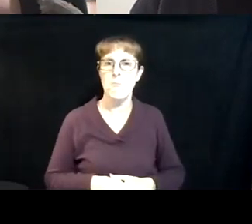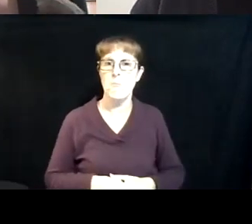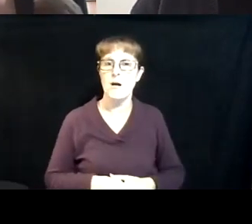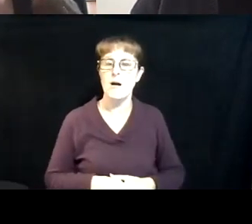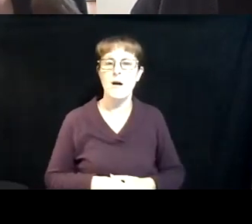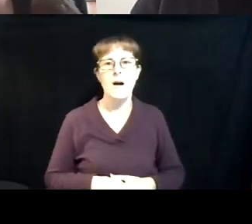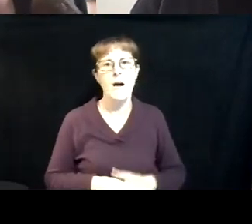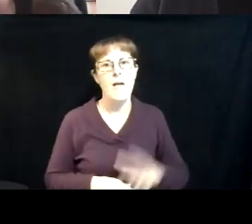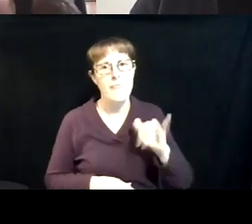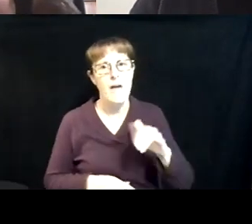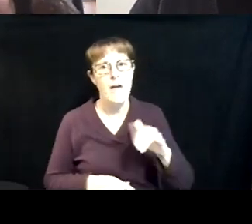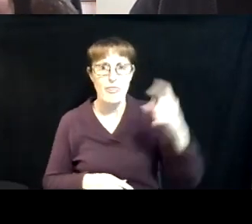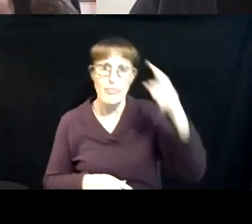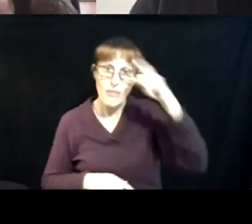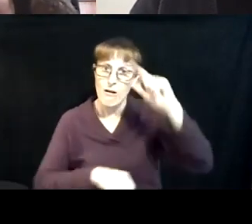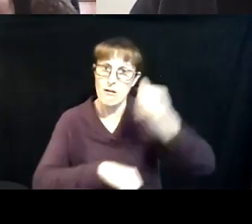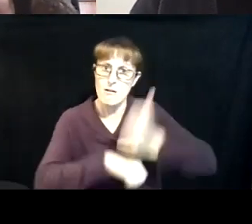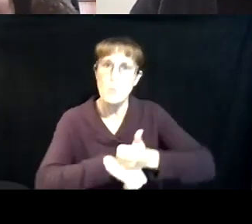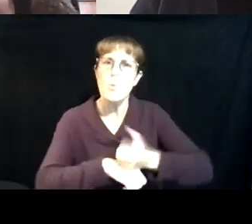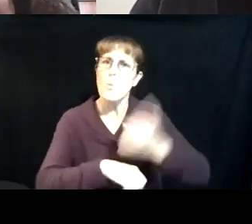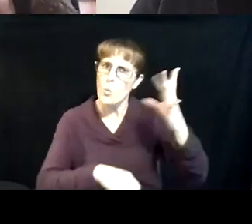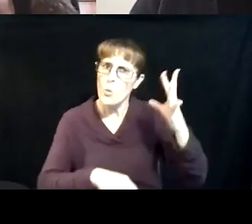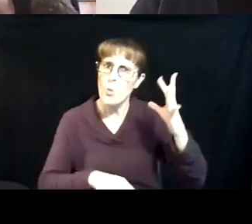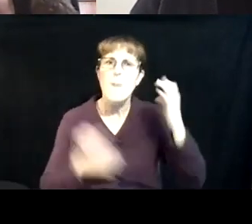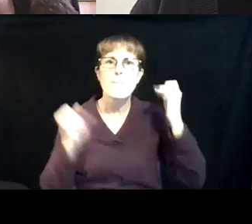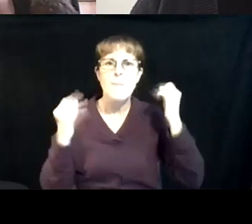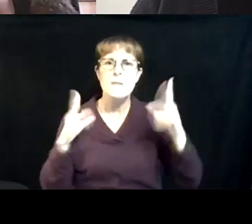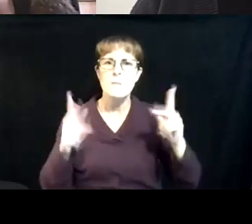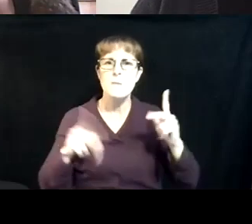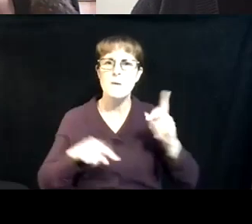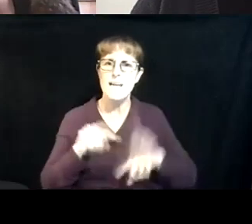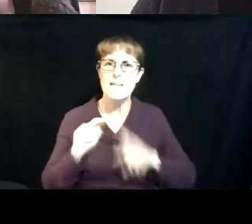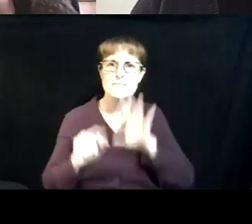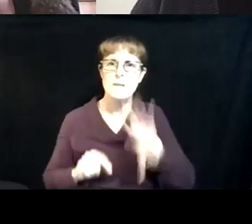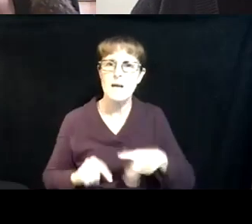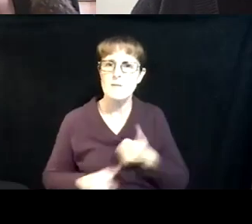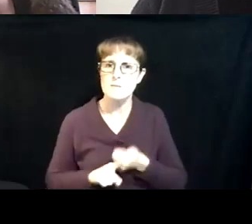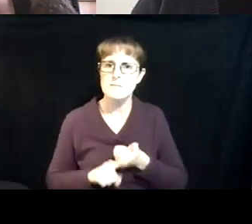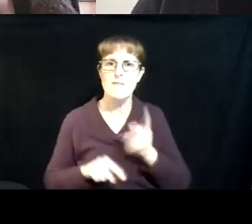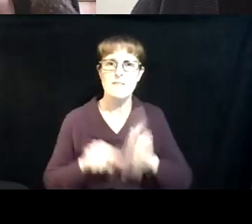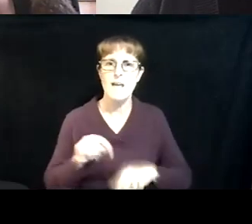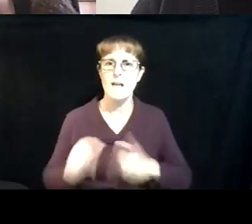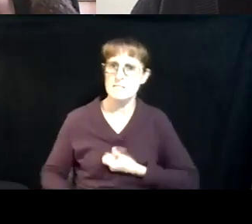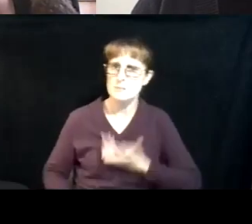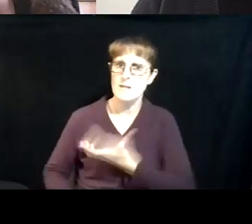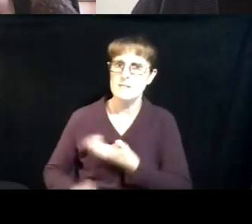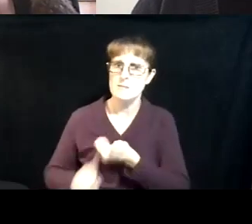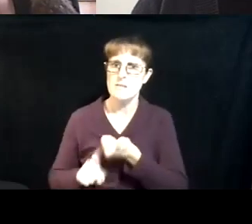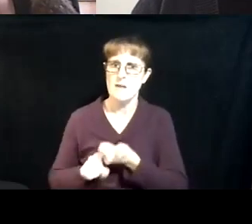people who can't speak for themselves but still deserve fair treatment regardless. They are still people,